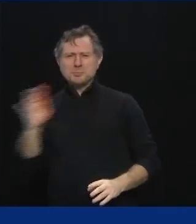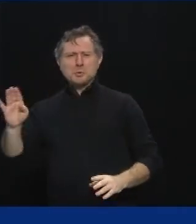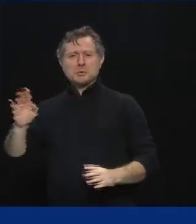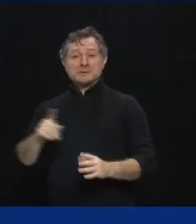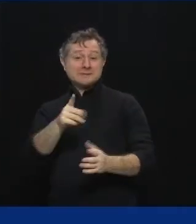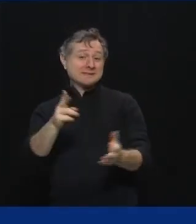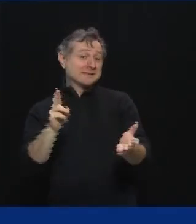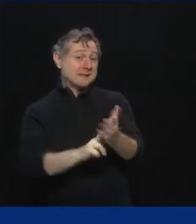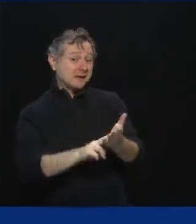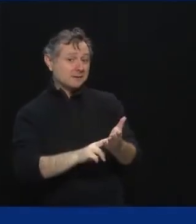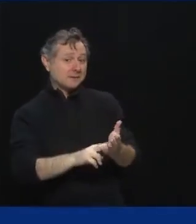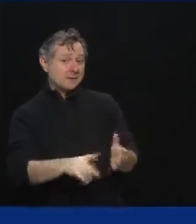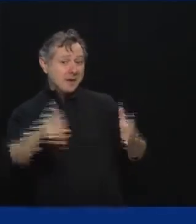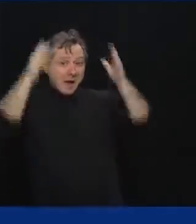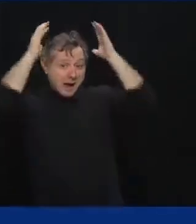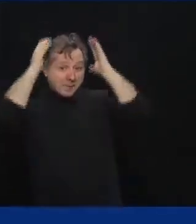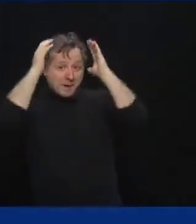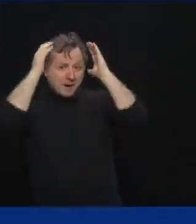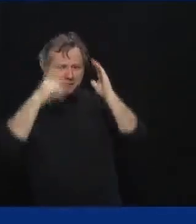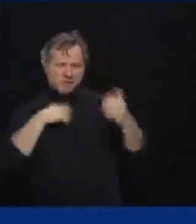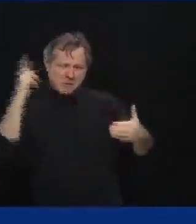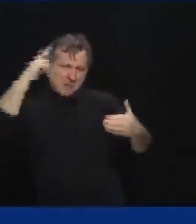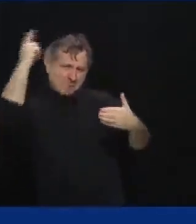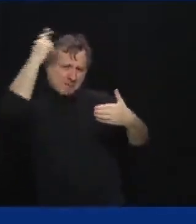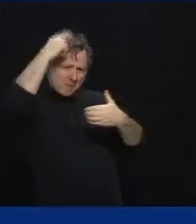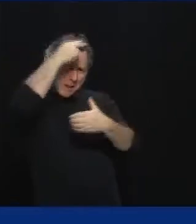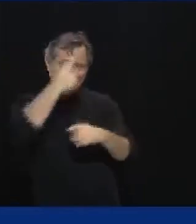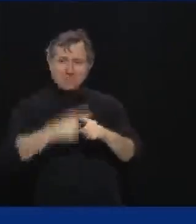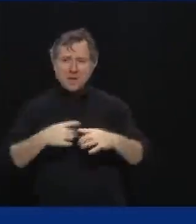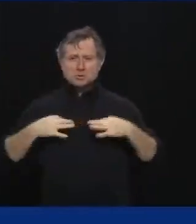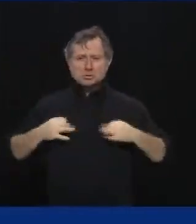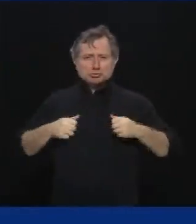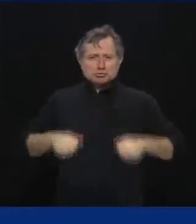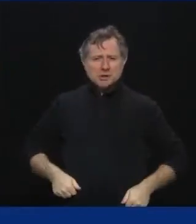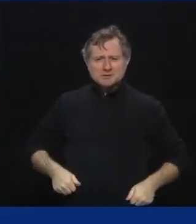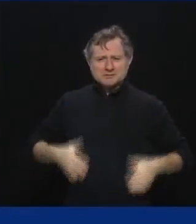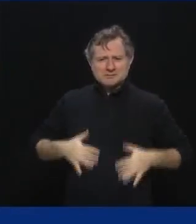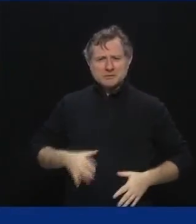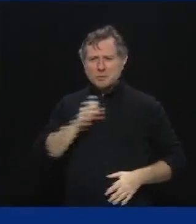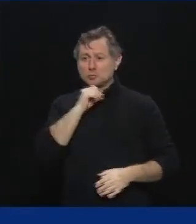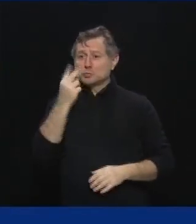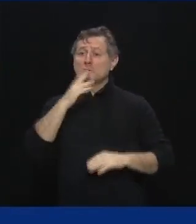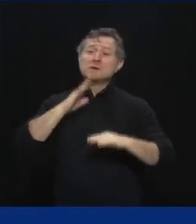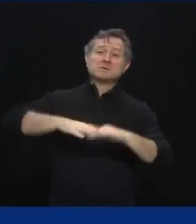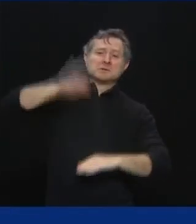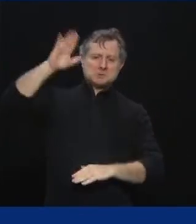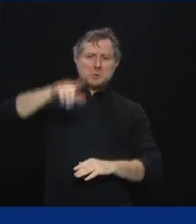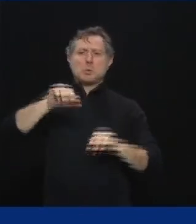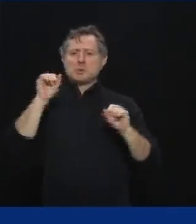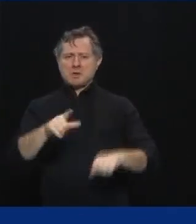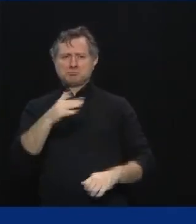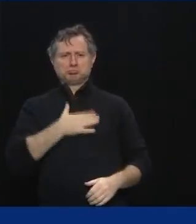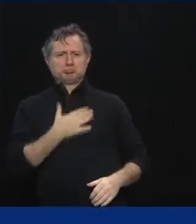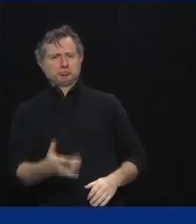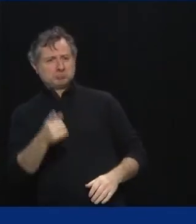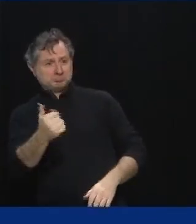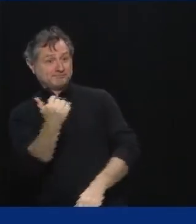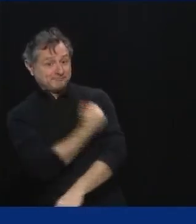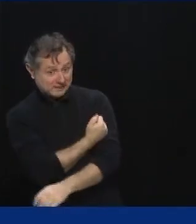WE'VE GOT VIP GAME TICKETS FOR THE FAMILIES TO SEE BIG BLUE AT METLIFE STADIUM, SIGN HELMETS,